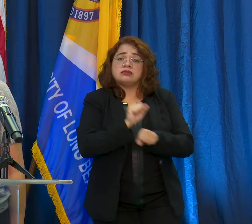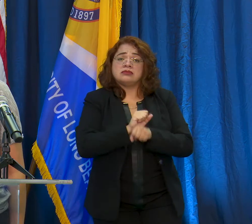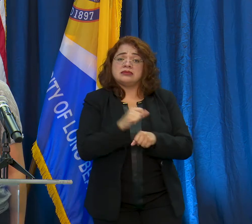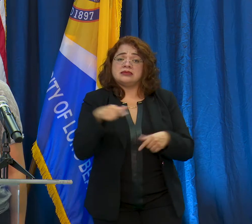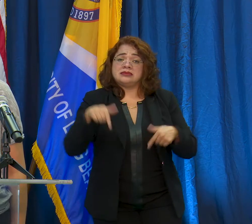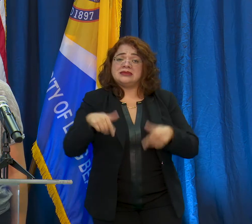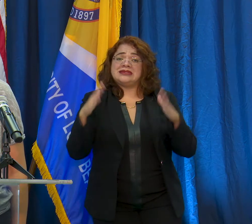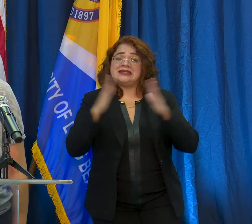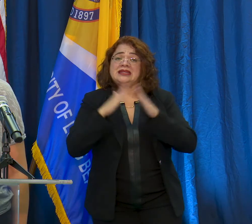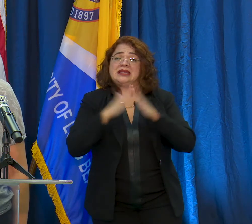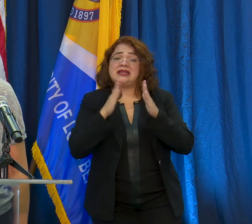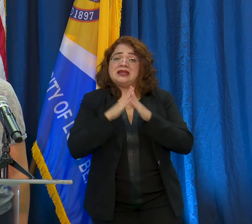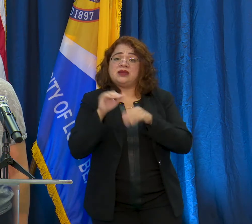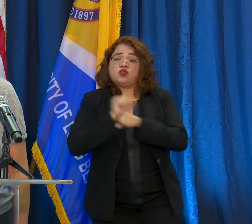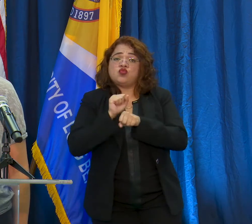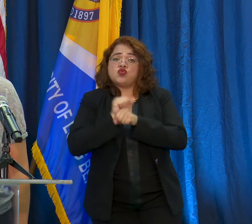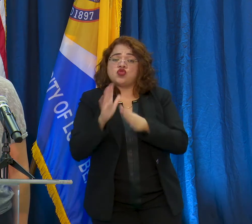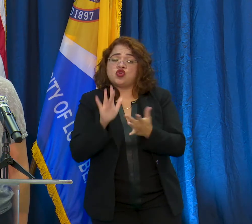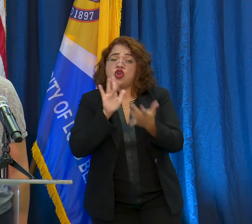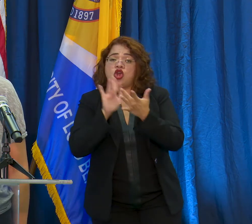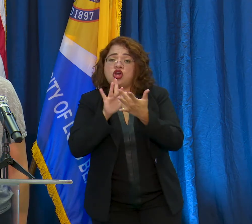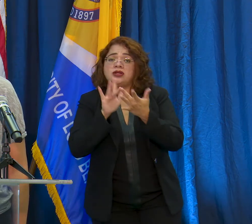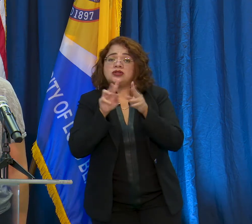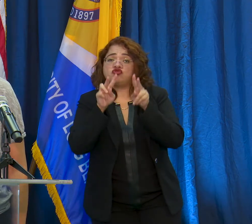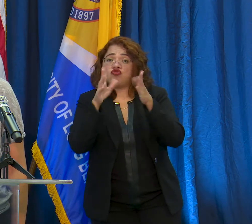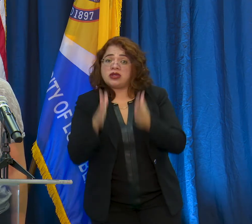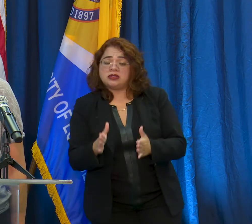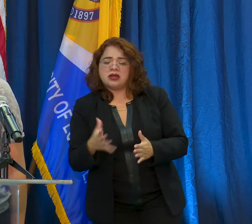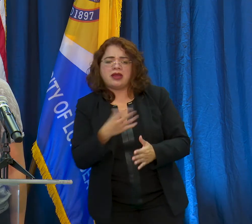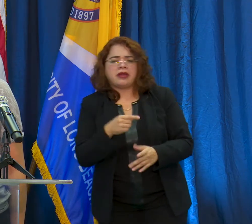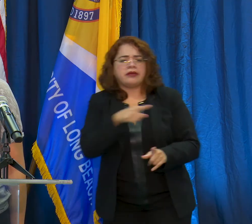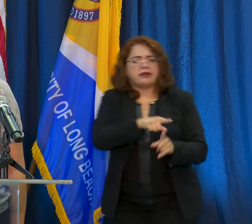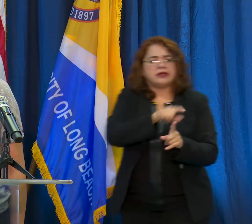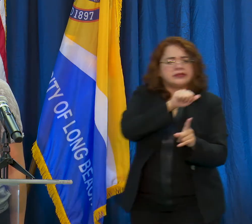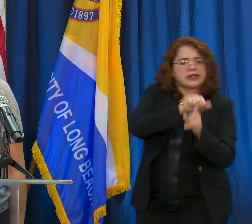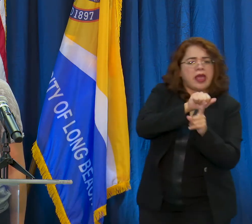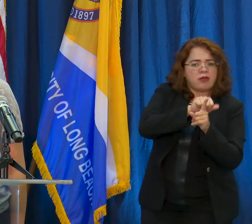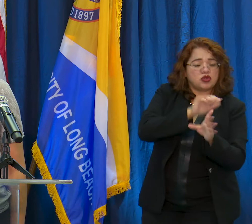contact tracers. Legitimate tracers will only confirm